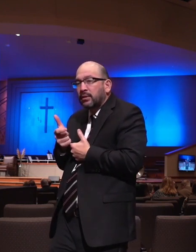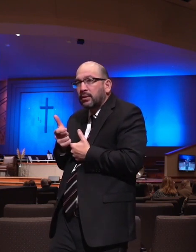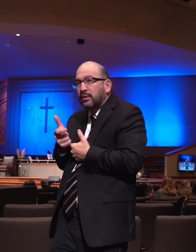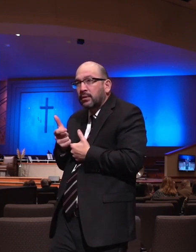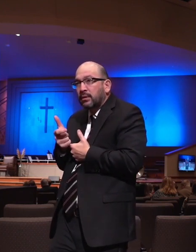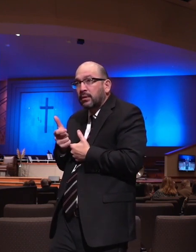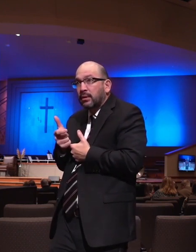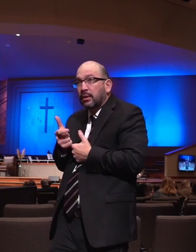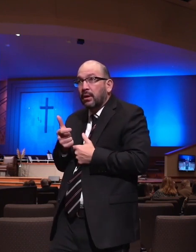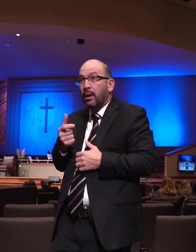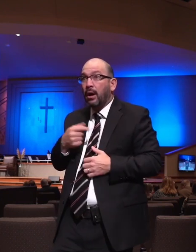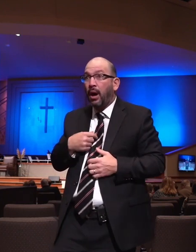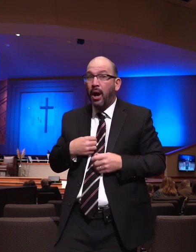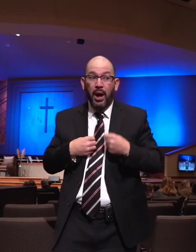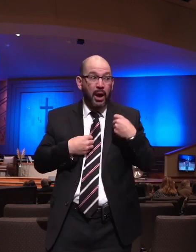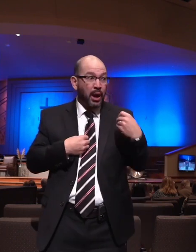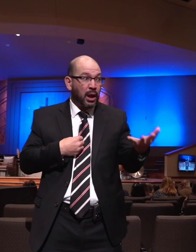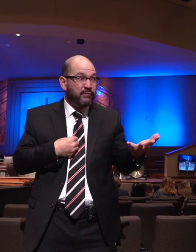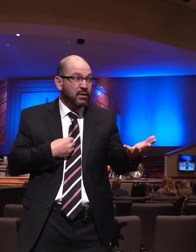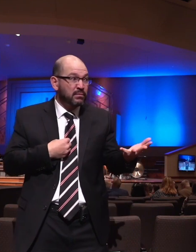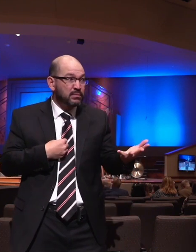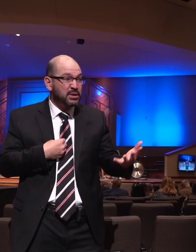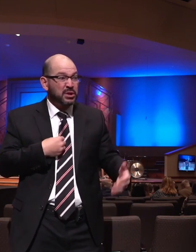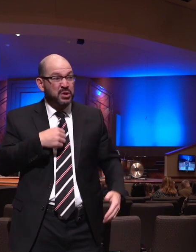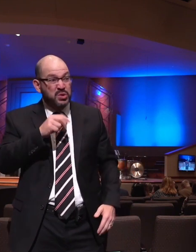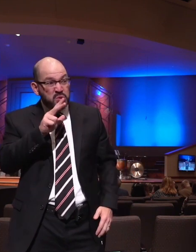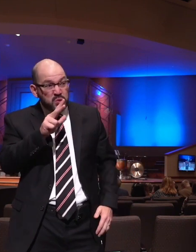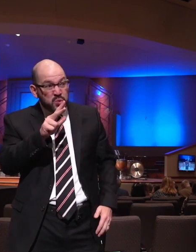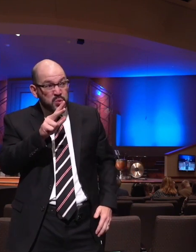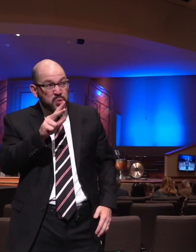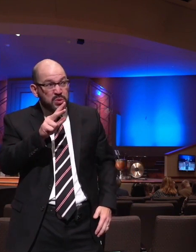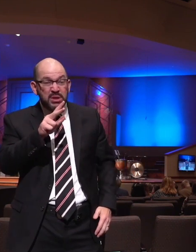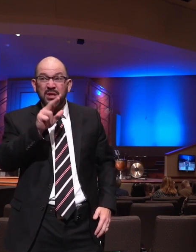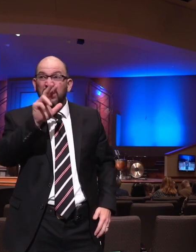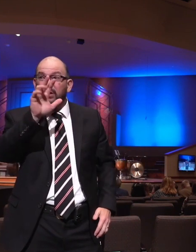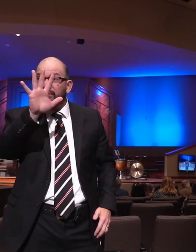life I have probably handed out maybe three to four to five thousand of these